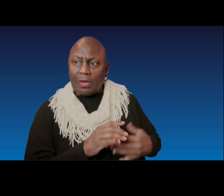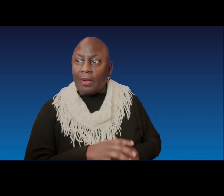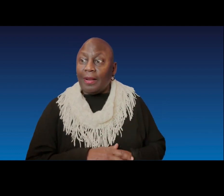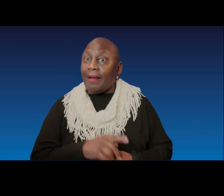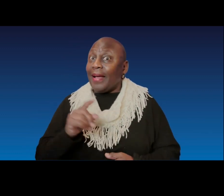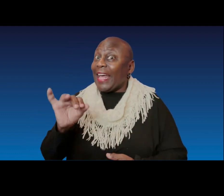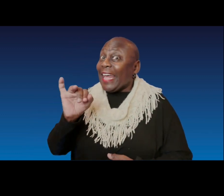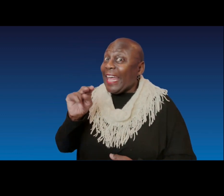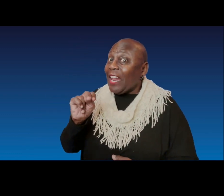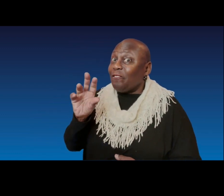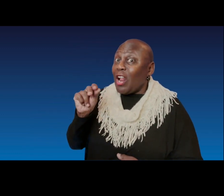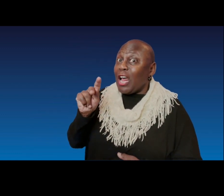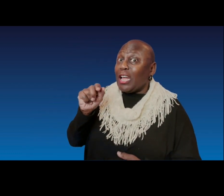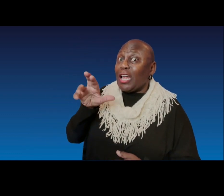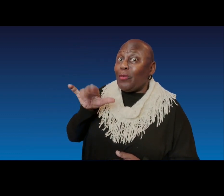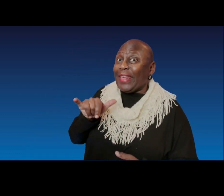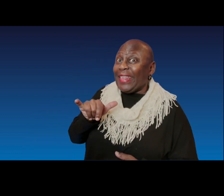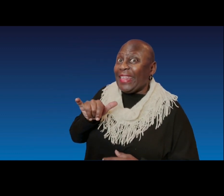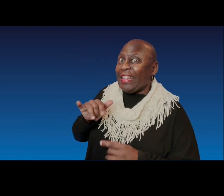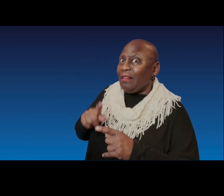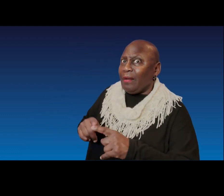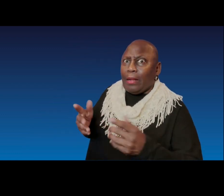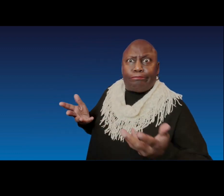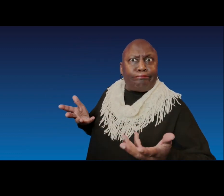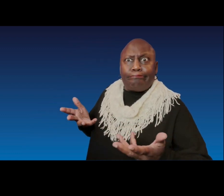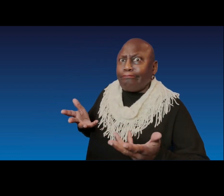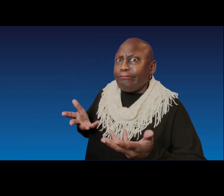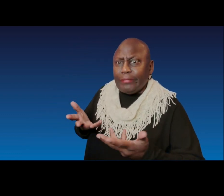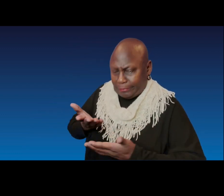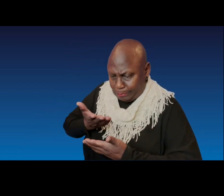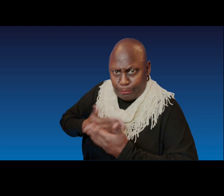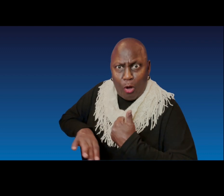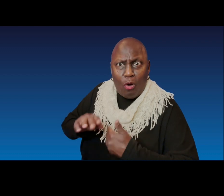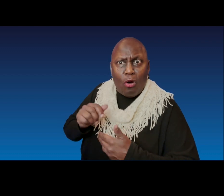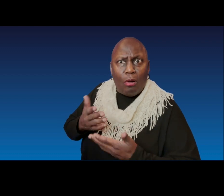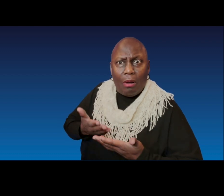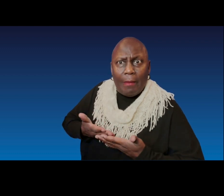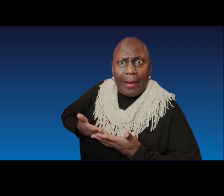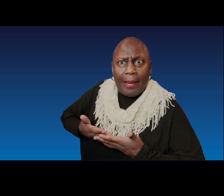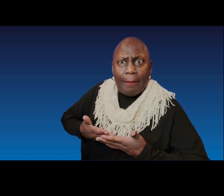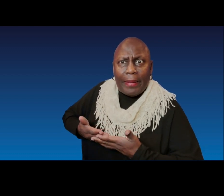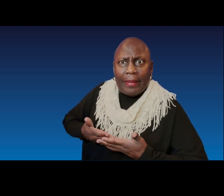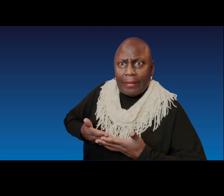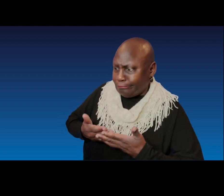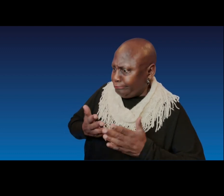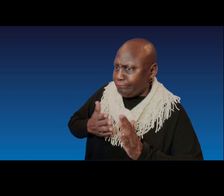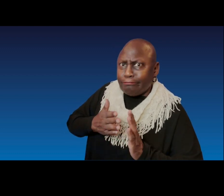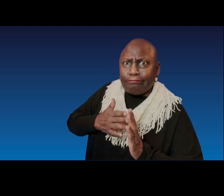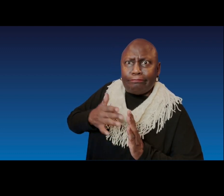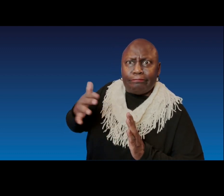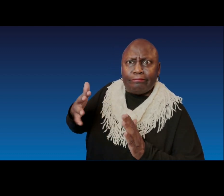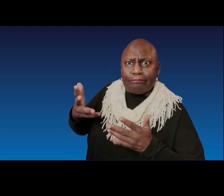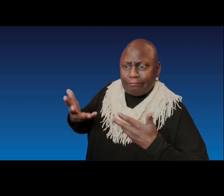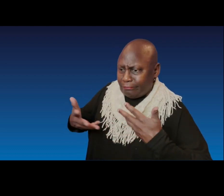That's language suppression, where you can make choices. Involuntary is when a deaf baby is born